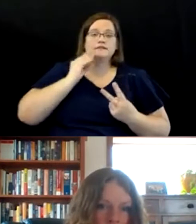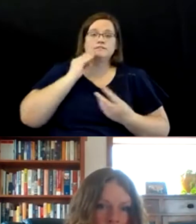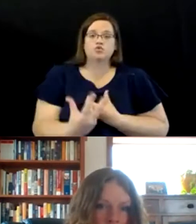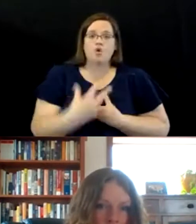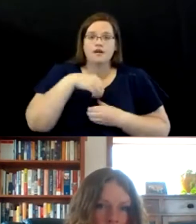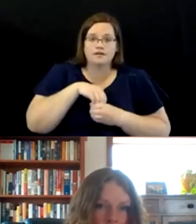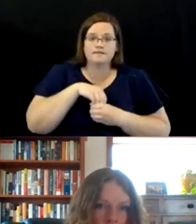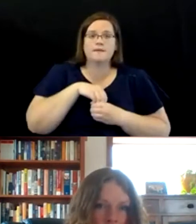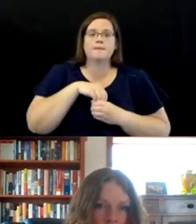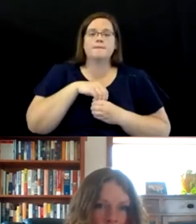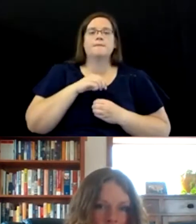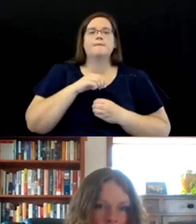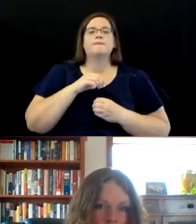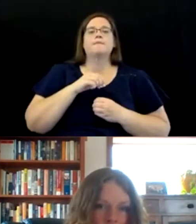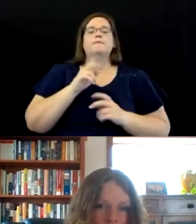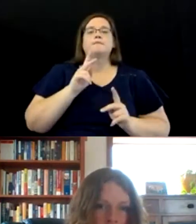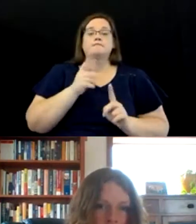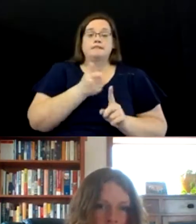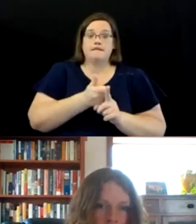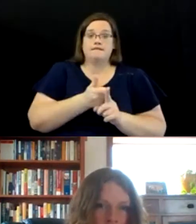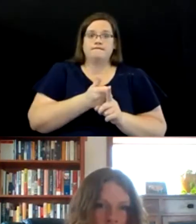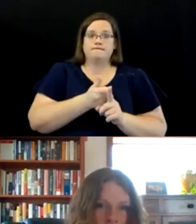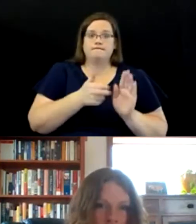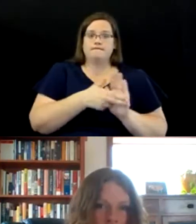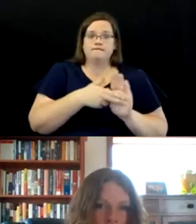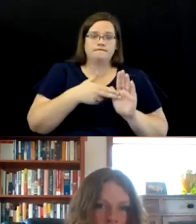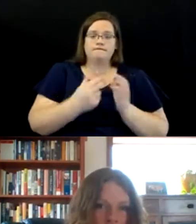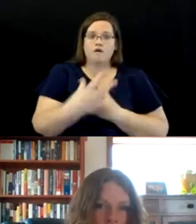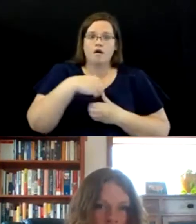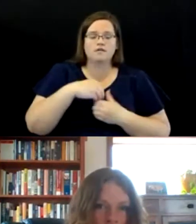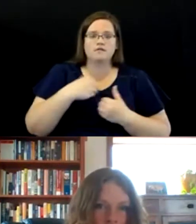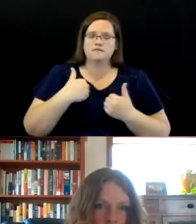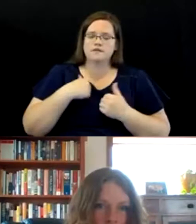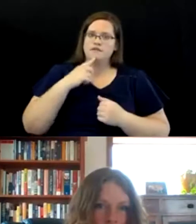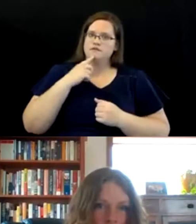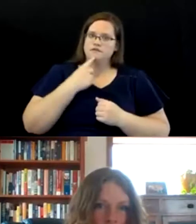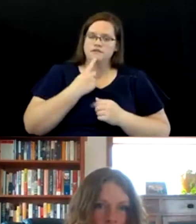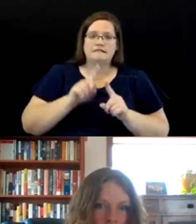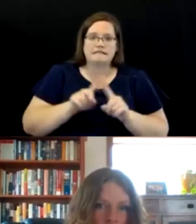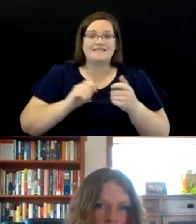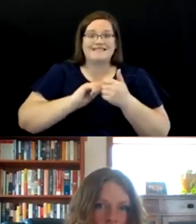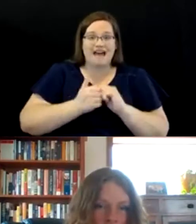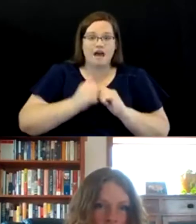people on the autism spectrum who sometimes have very significant differences in how they experience pain and touch.